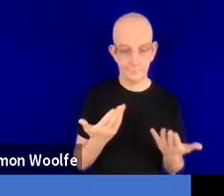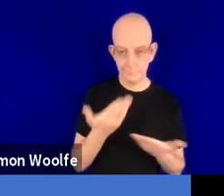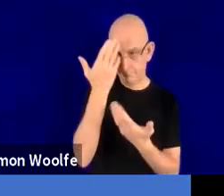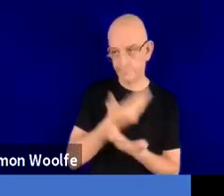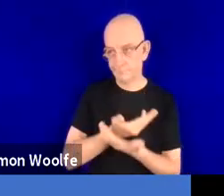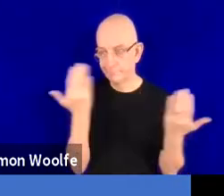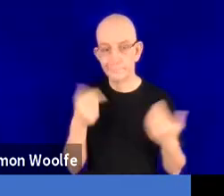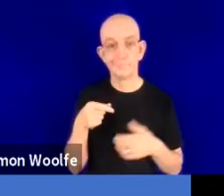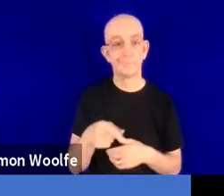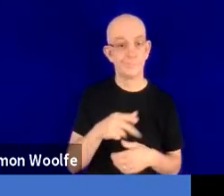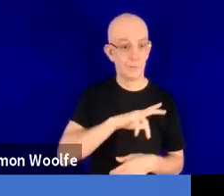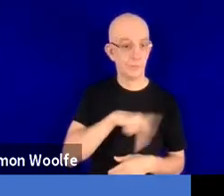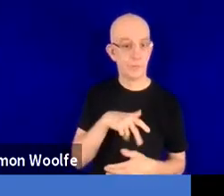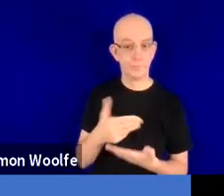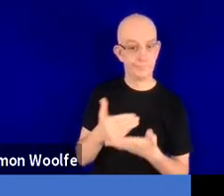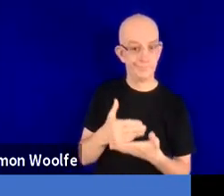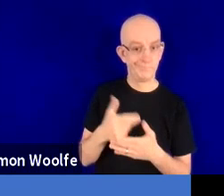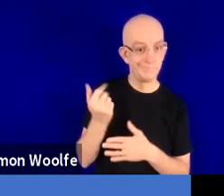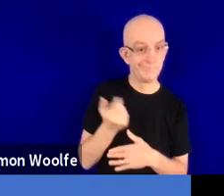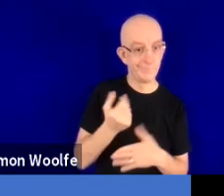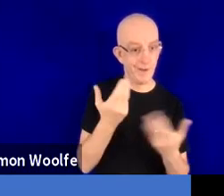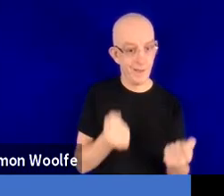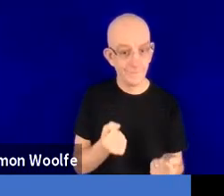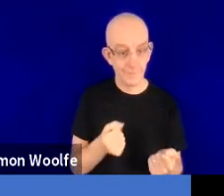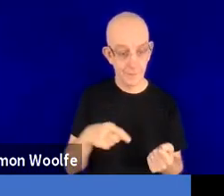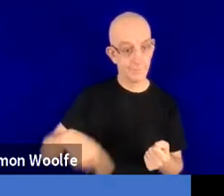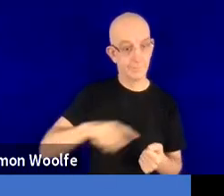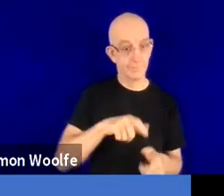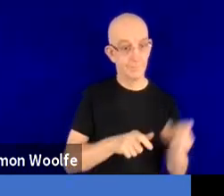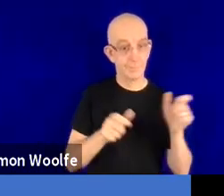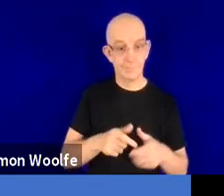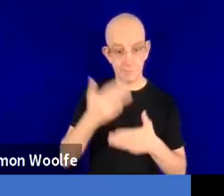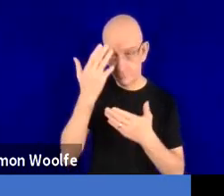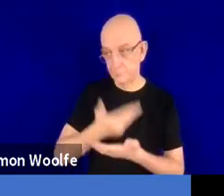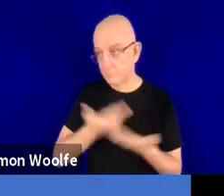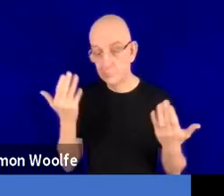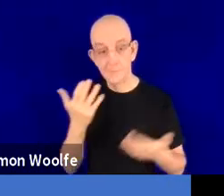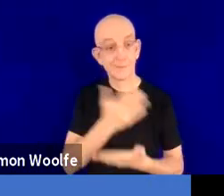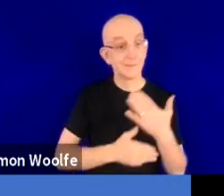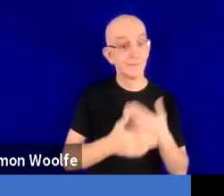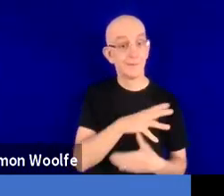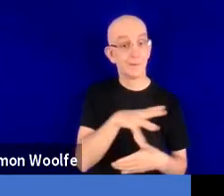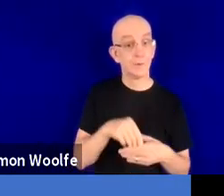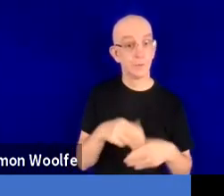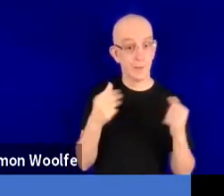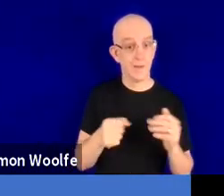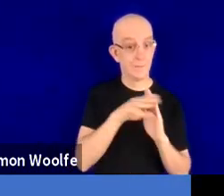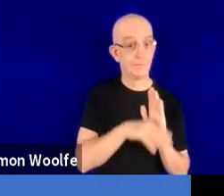So we've done some work. The training with the Bon University that Amber was mentioning is one of them